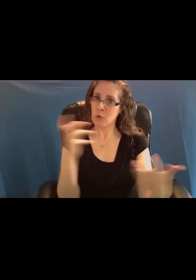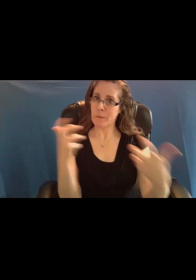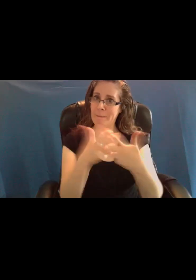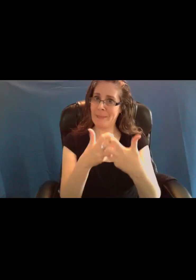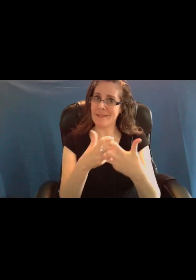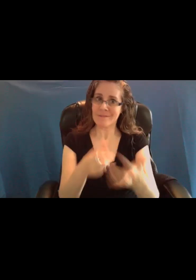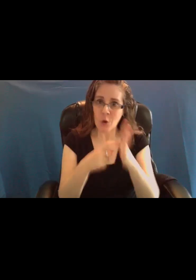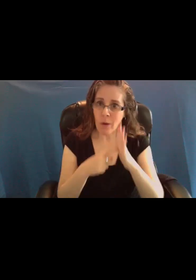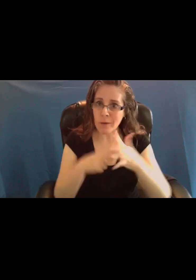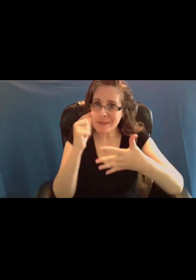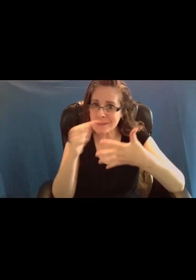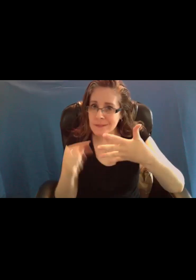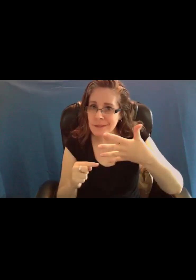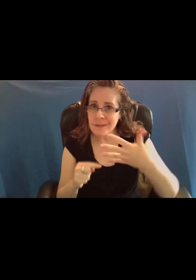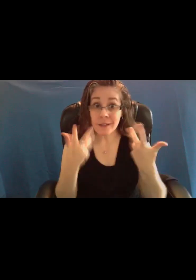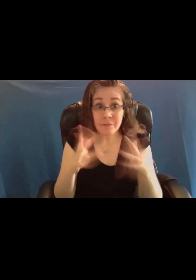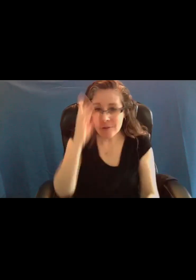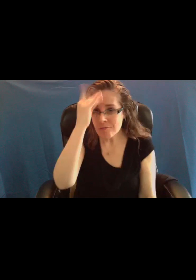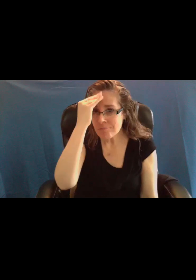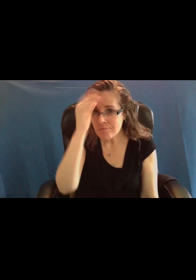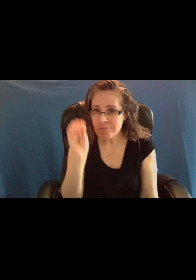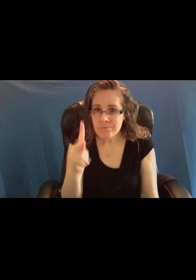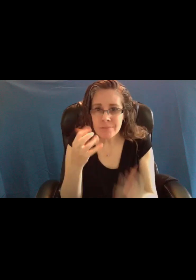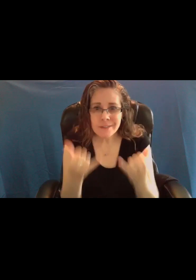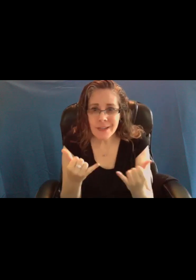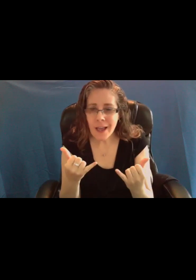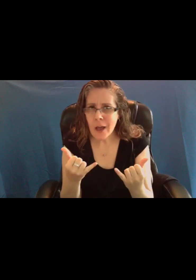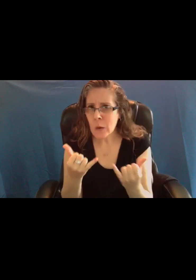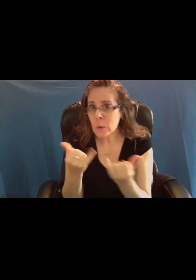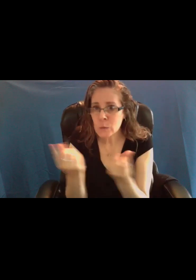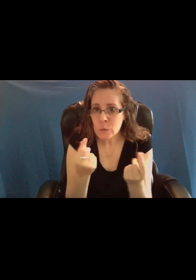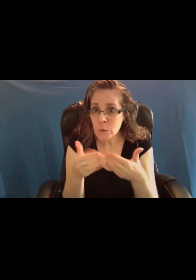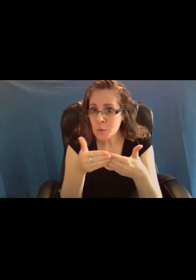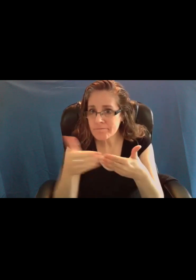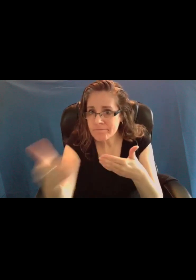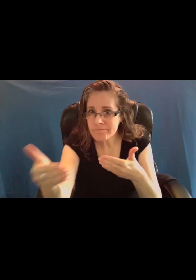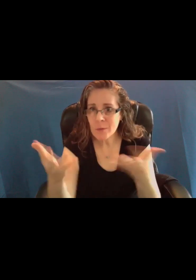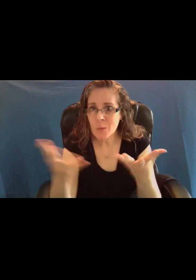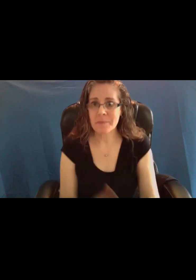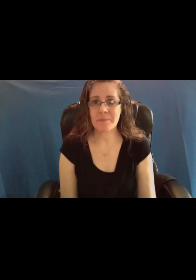you've thought about it. And what would you do going forward.